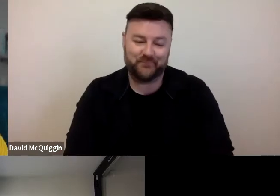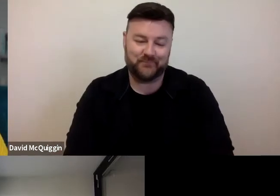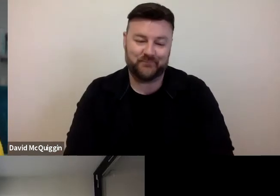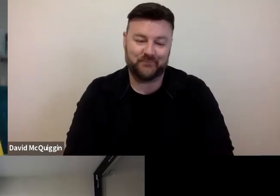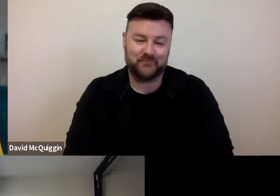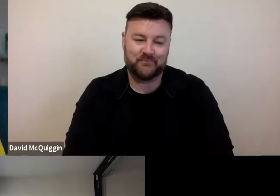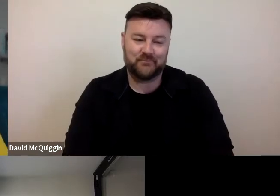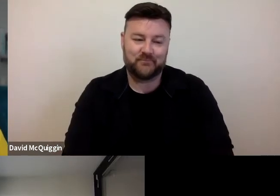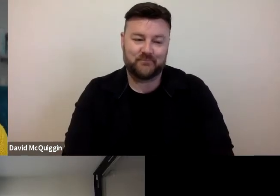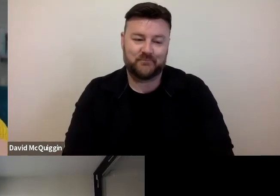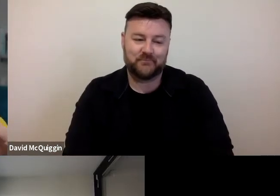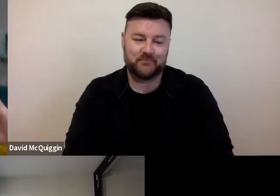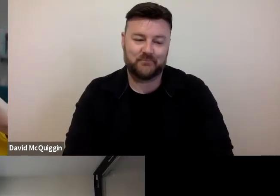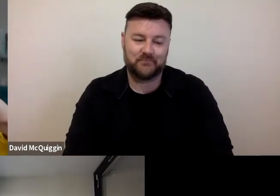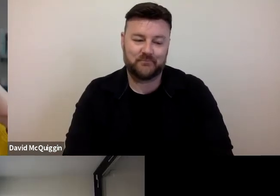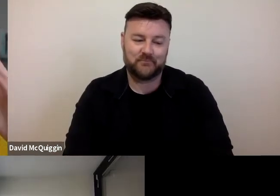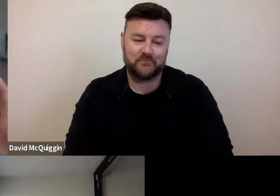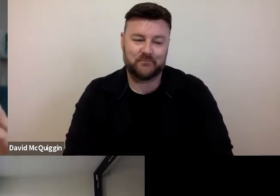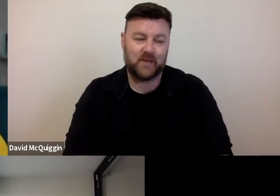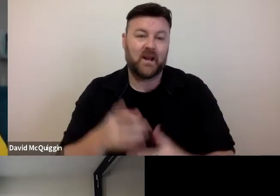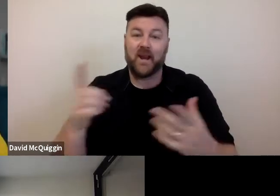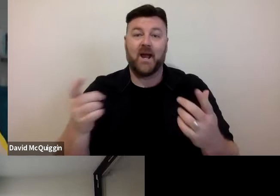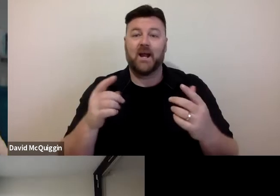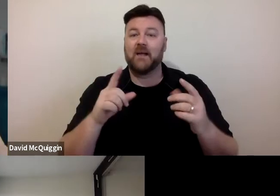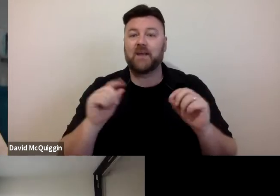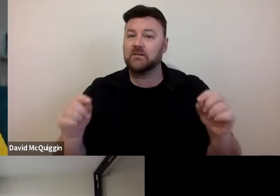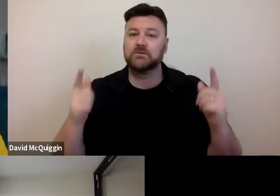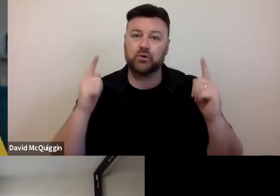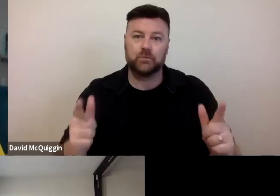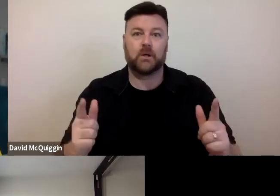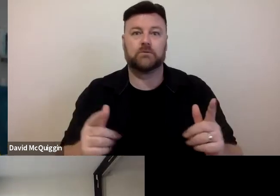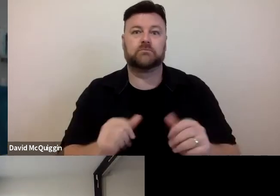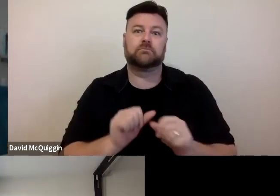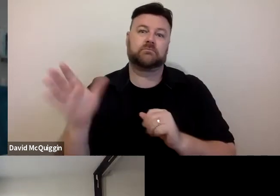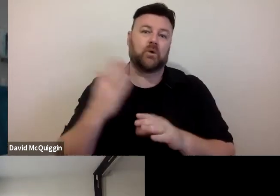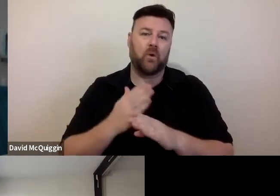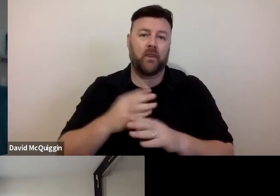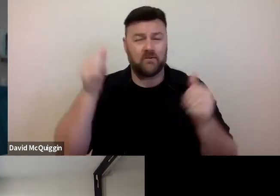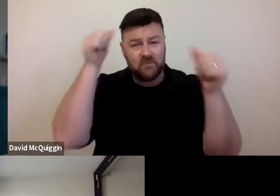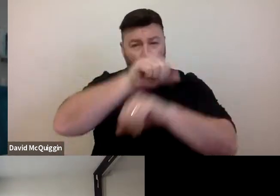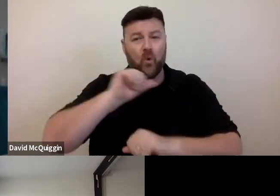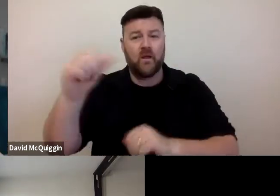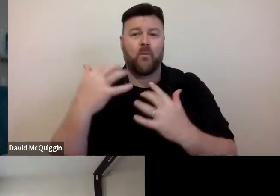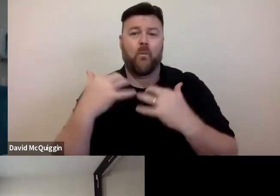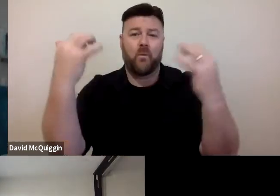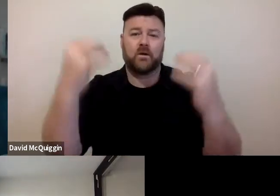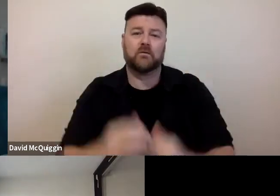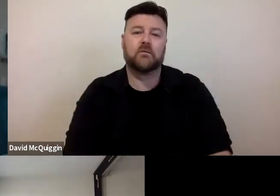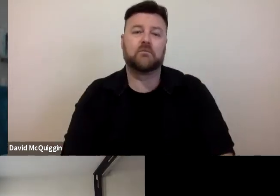watching. They've already done such a lot of work and know exactly what their audience likes that I actually listen to them because they've got